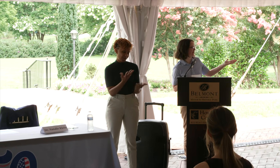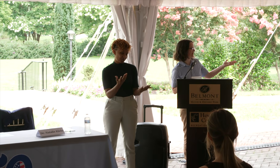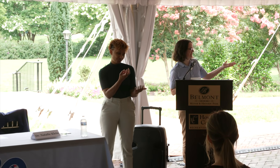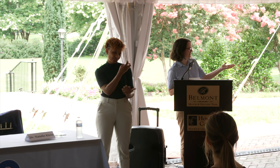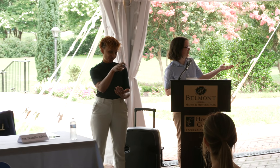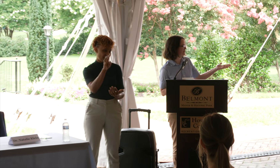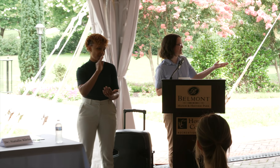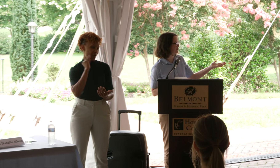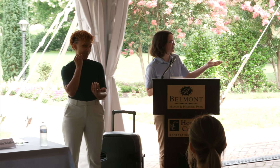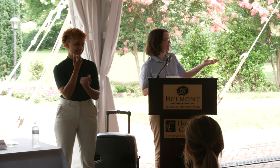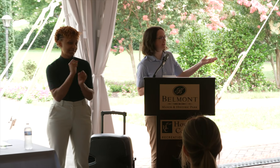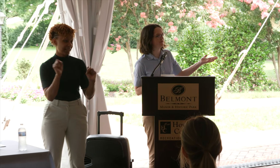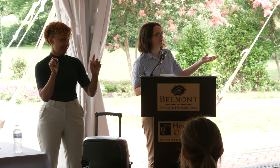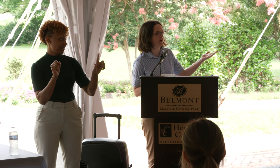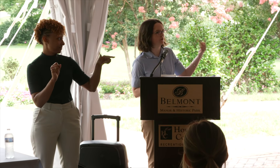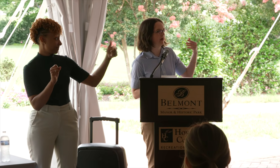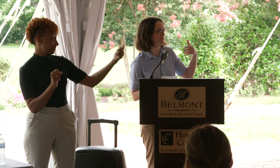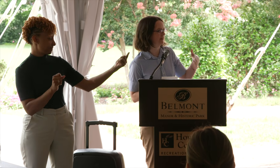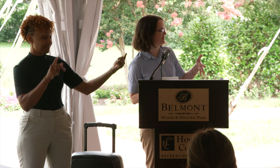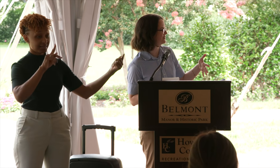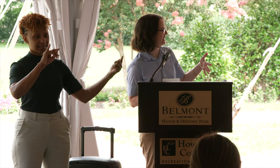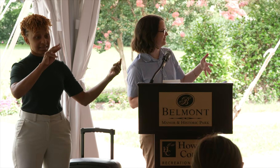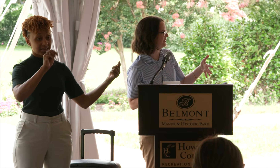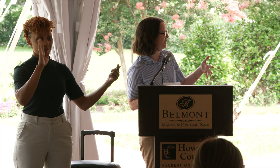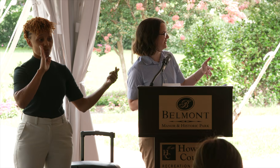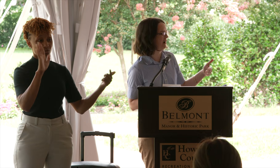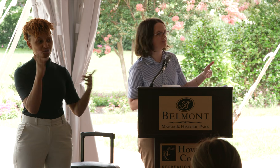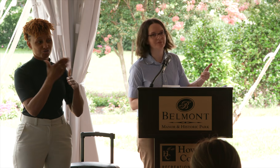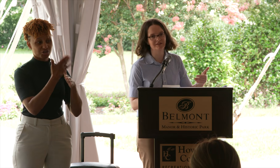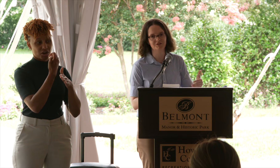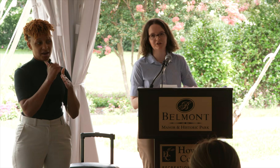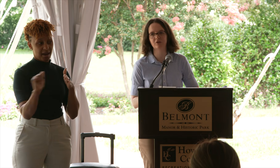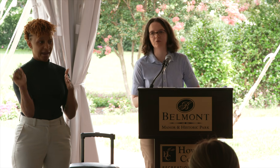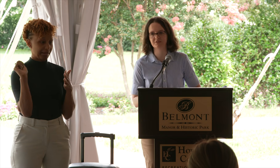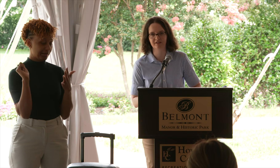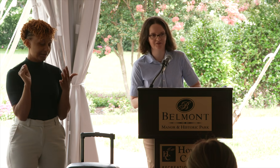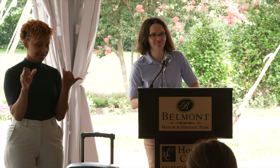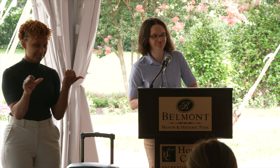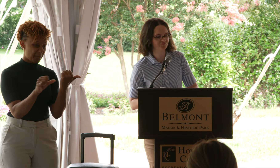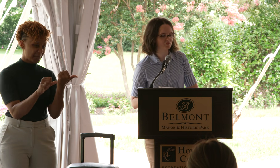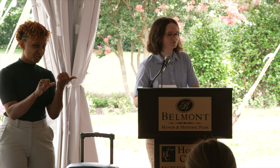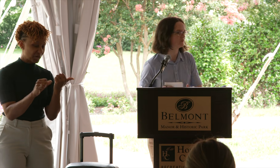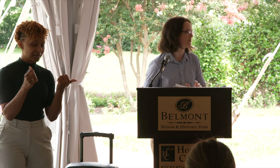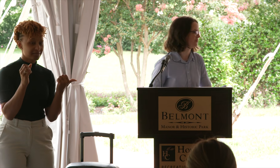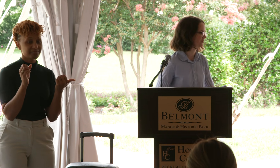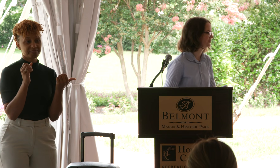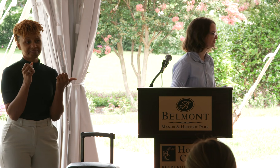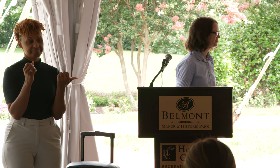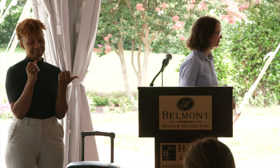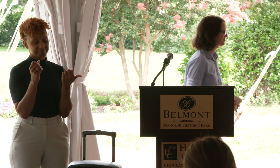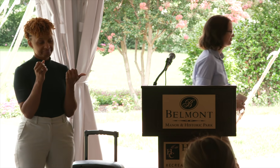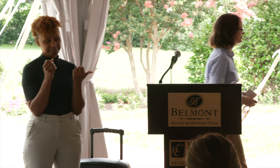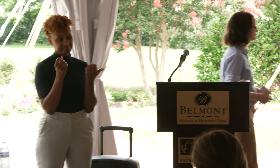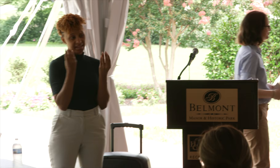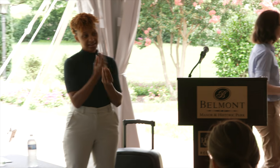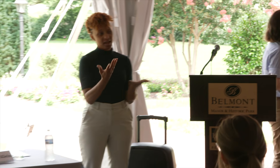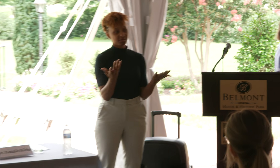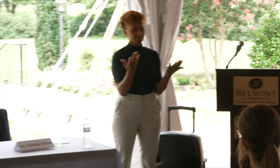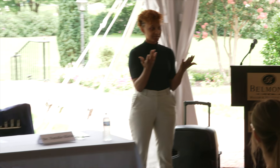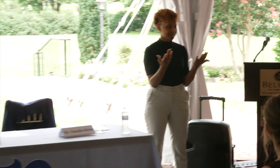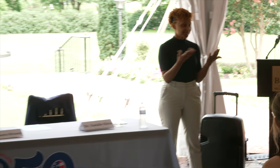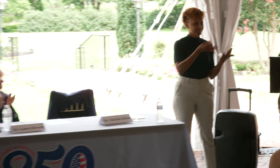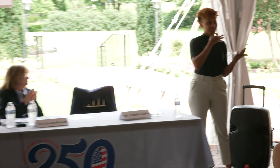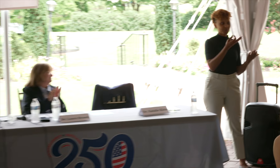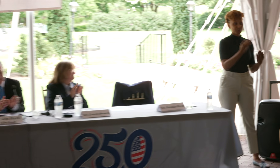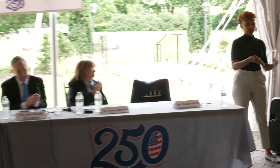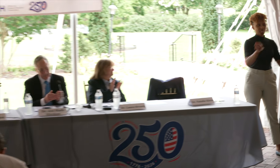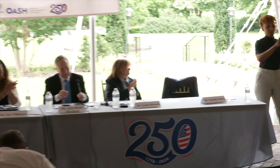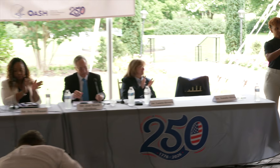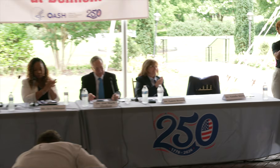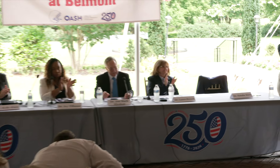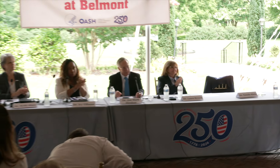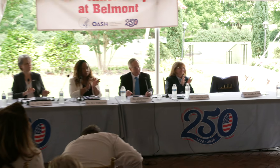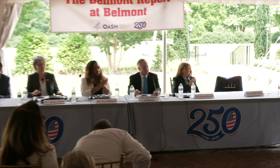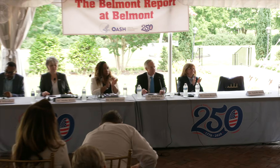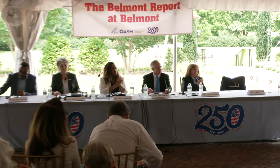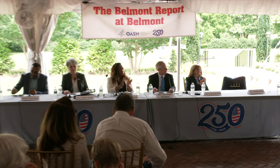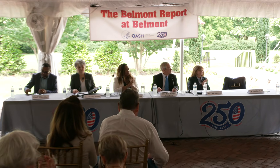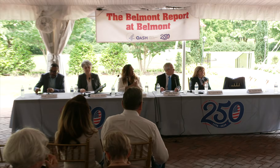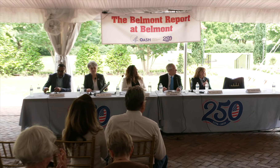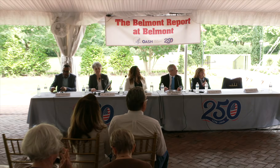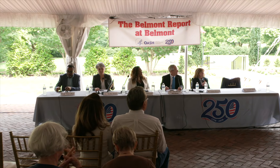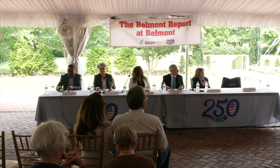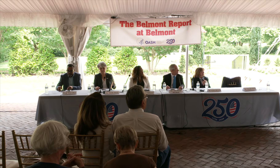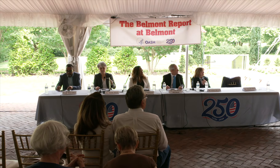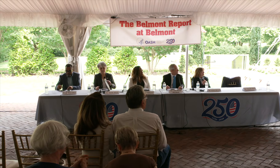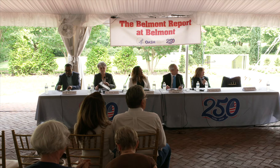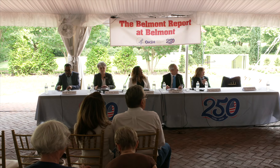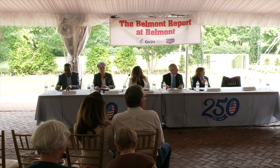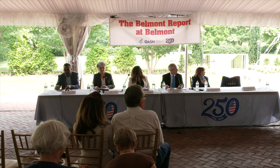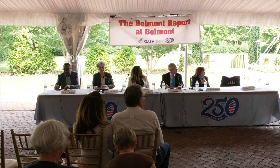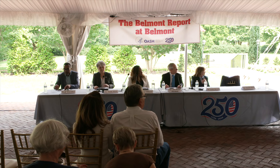I'll let Kim share any final administrative announcements as we close today. Well, thank you